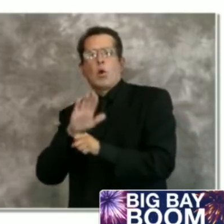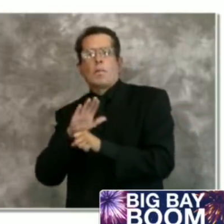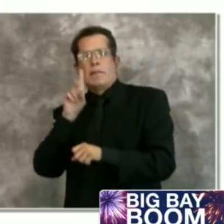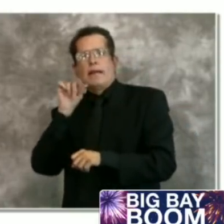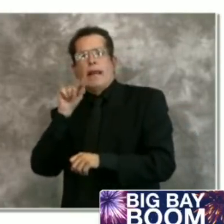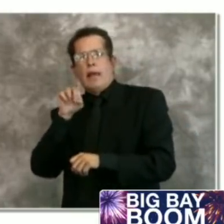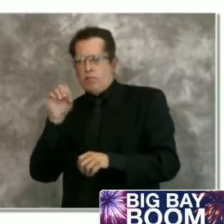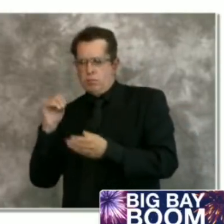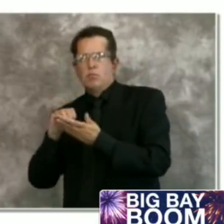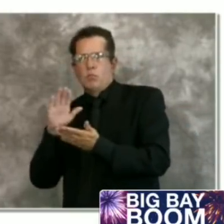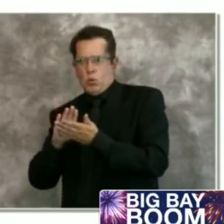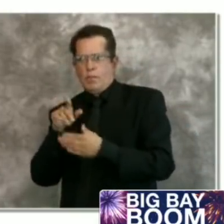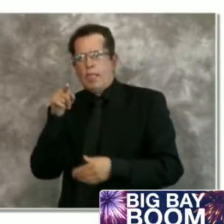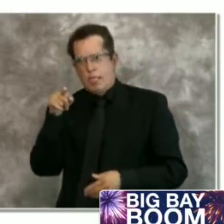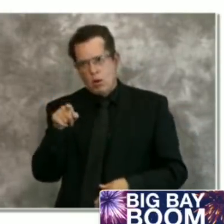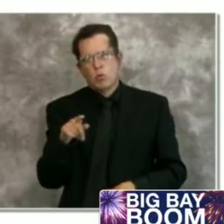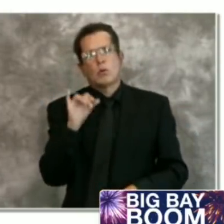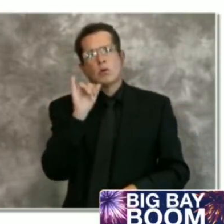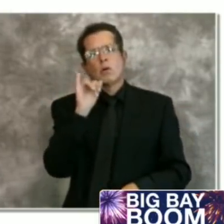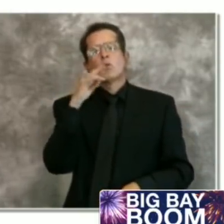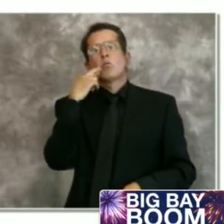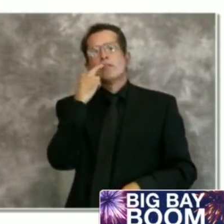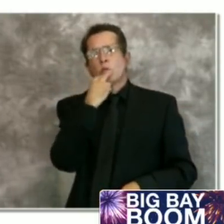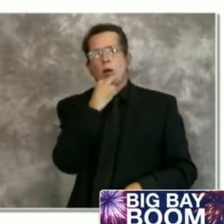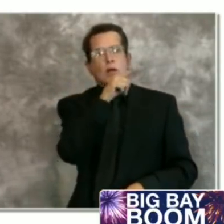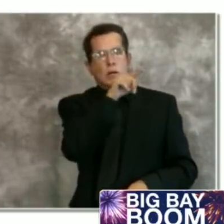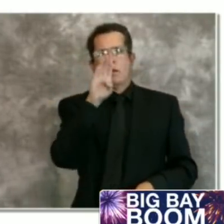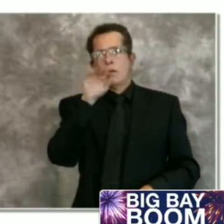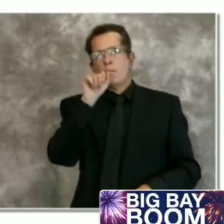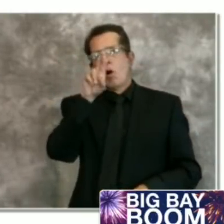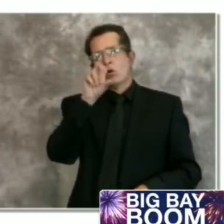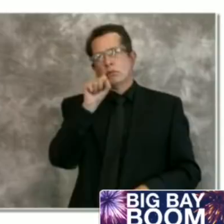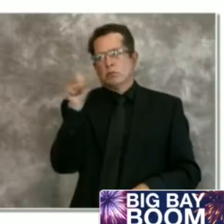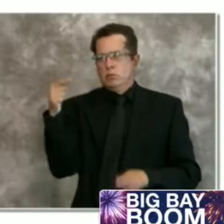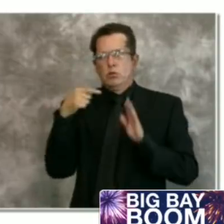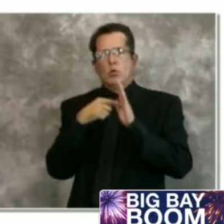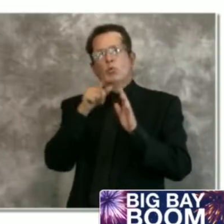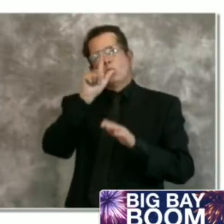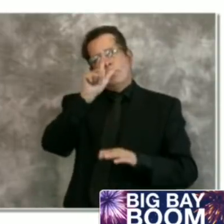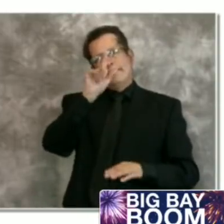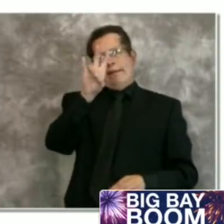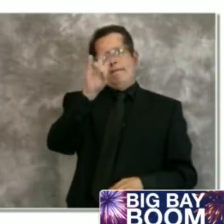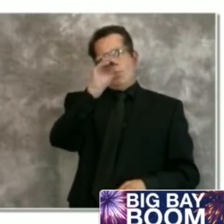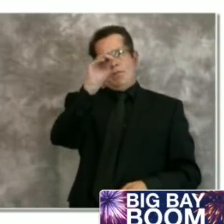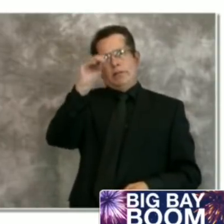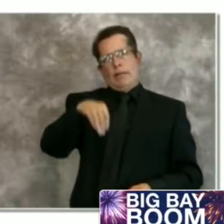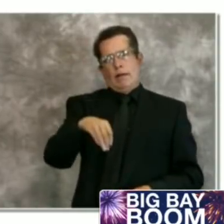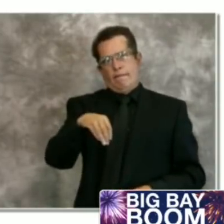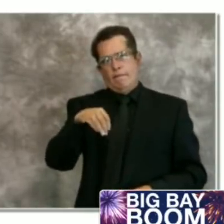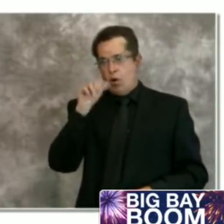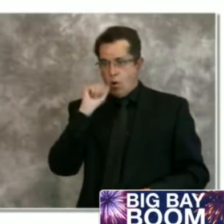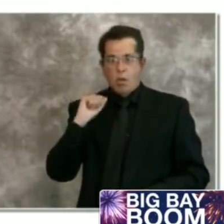SHOWS THE DATE THE OUTBREAK INITIATED AND THEN THE DAY THE OUTBREAK WAS CONFIRMED. AND